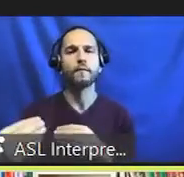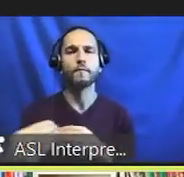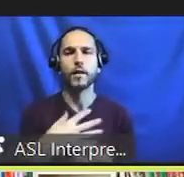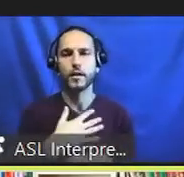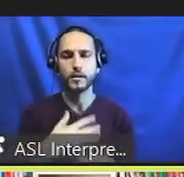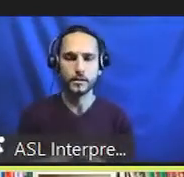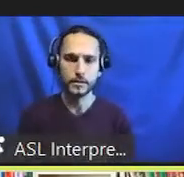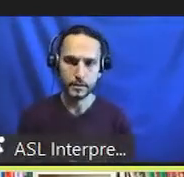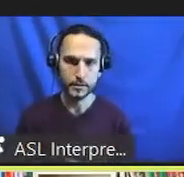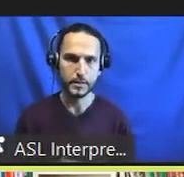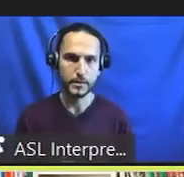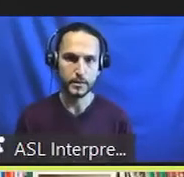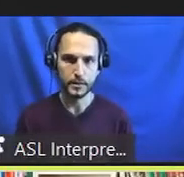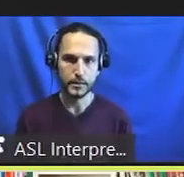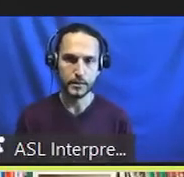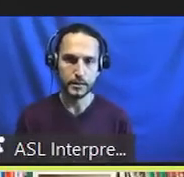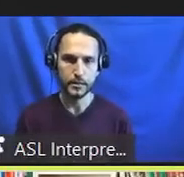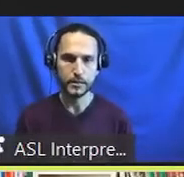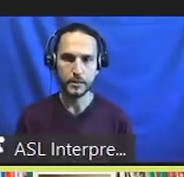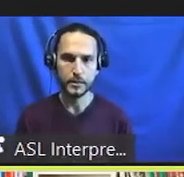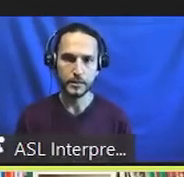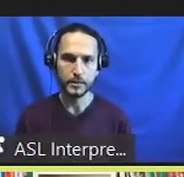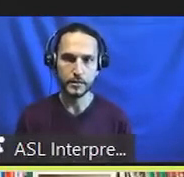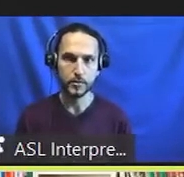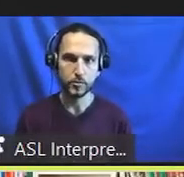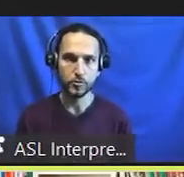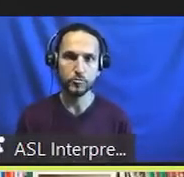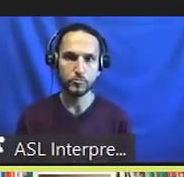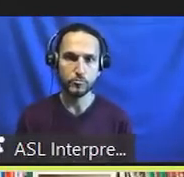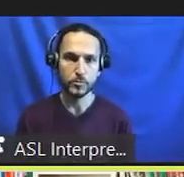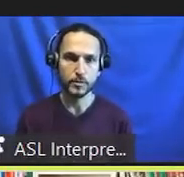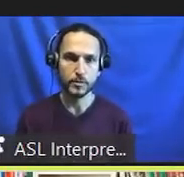not just the NAD, MIT, and Harvard.